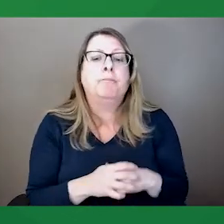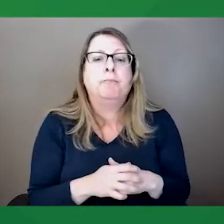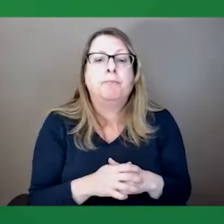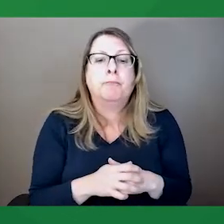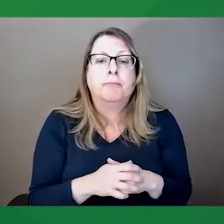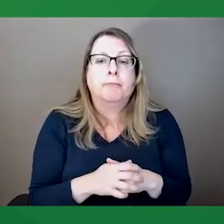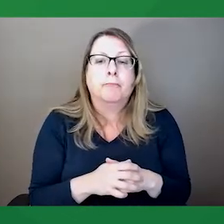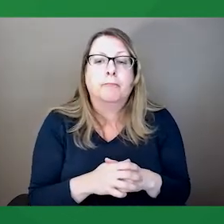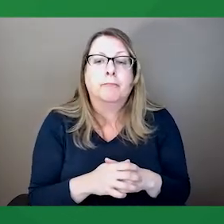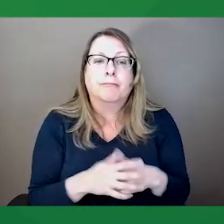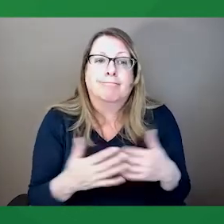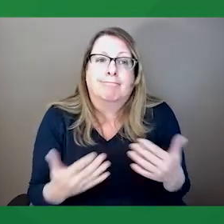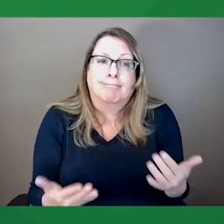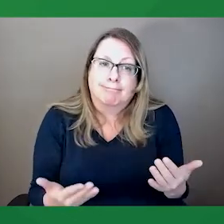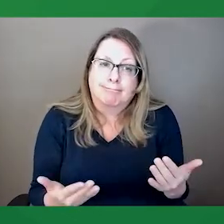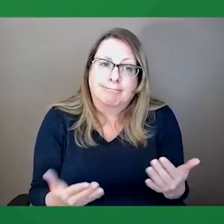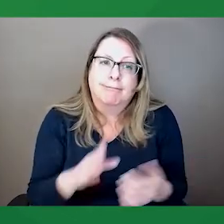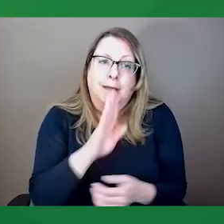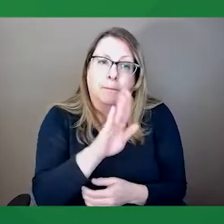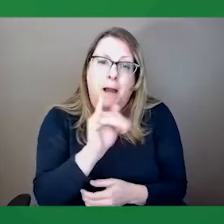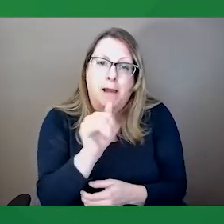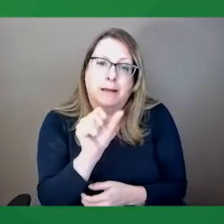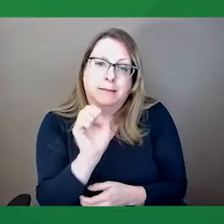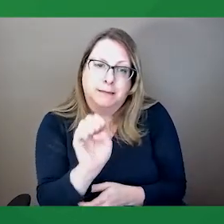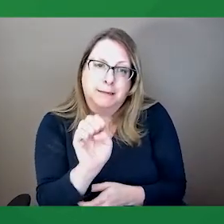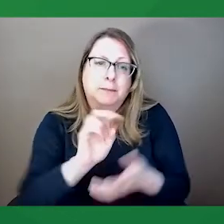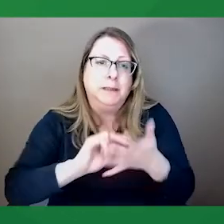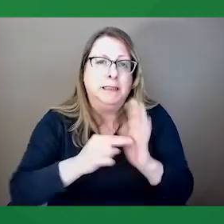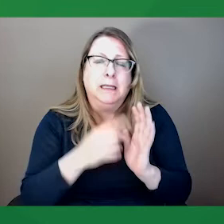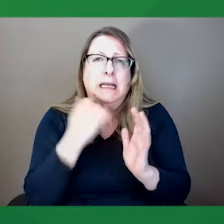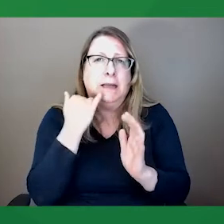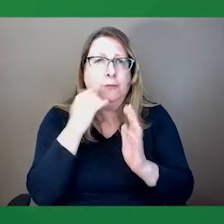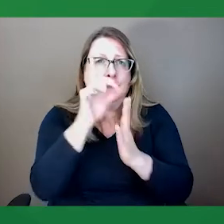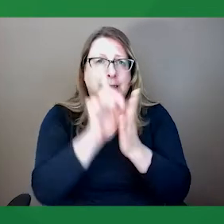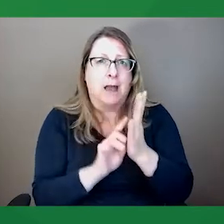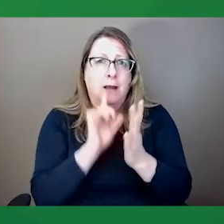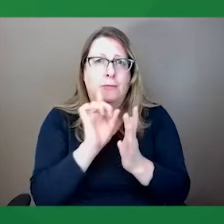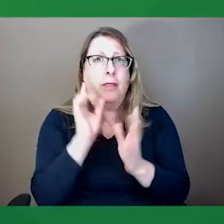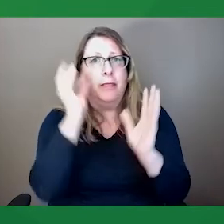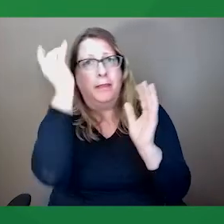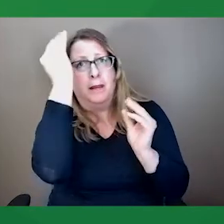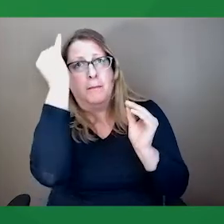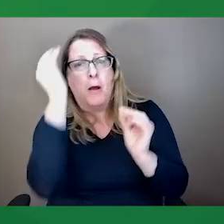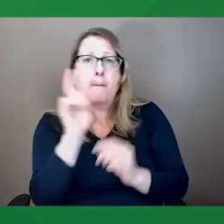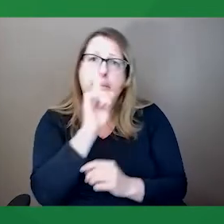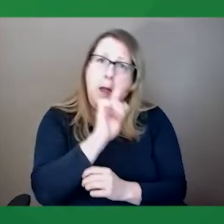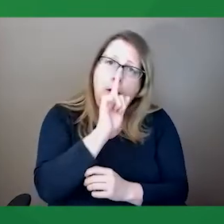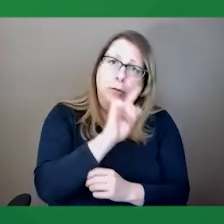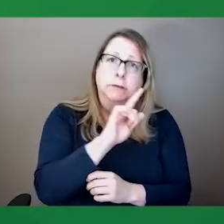that's it that's all you need to interact with your website. So talking about bias, that Bryce was mentioned earlier,